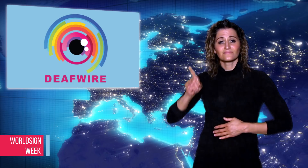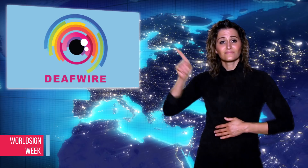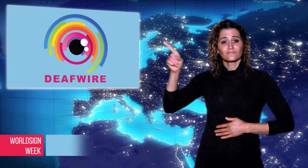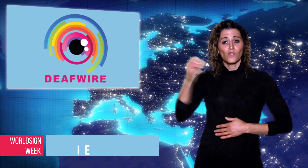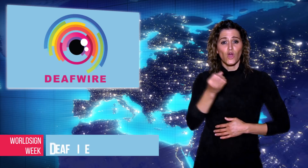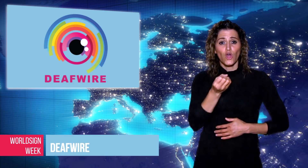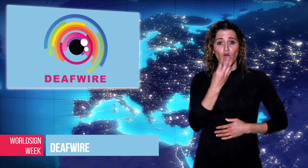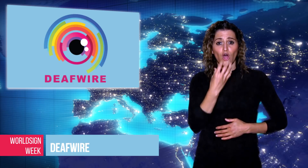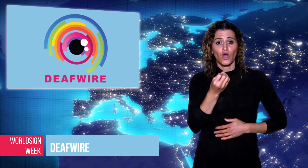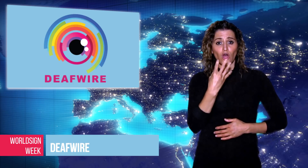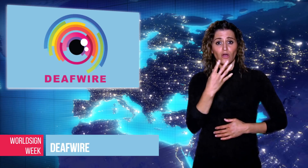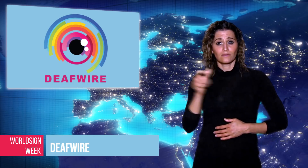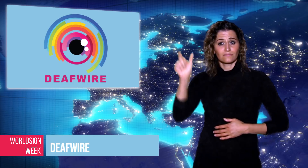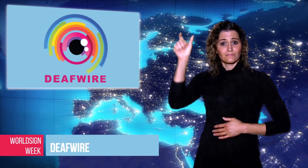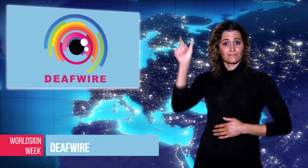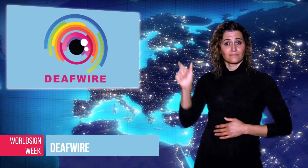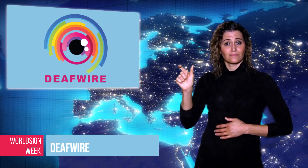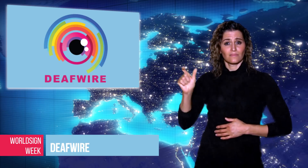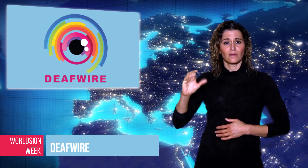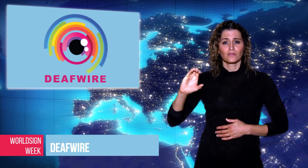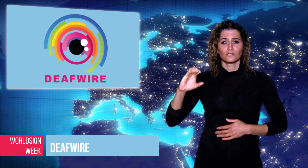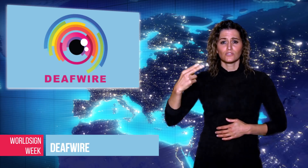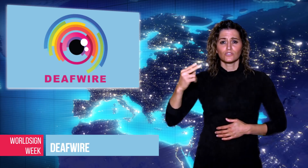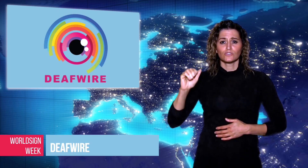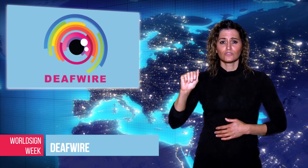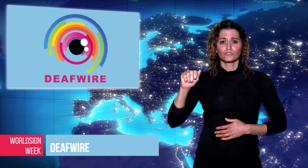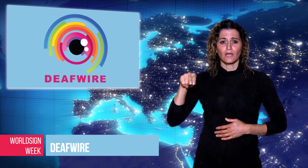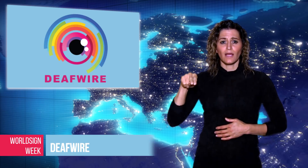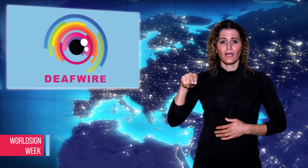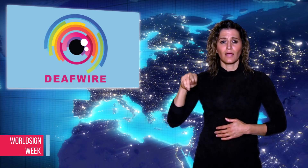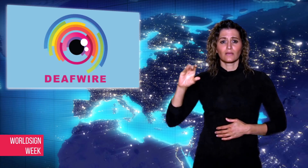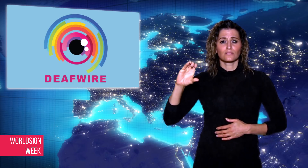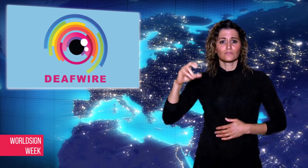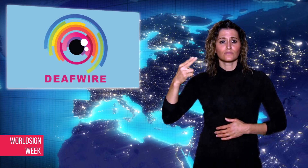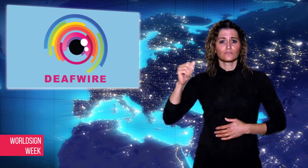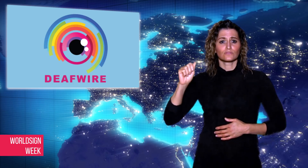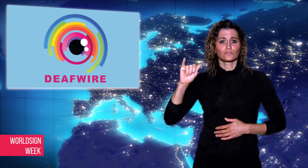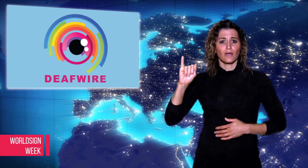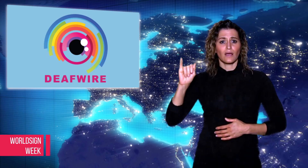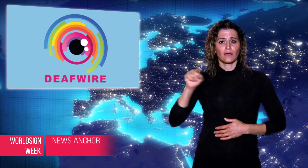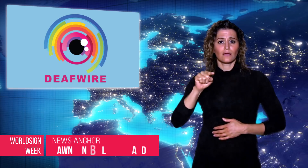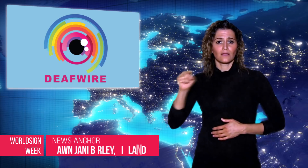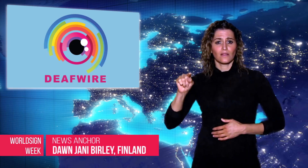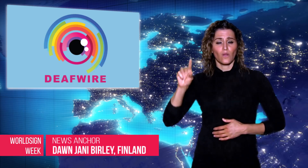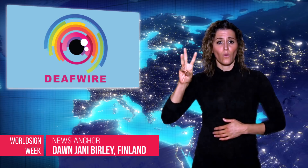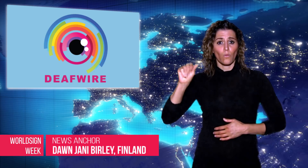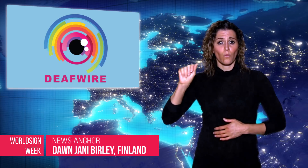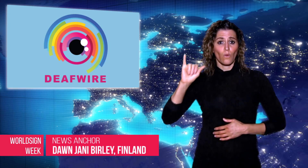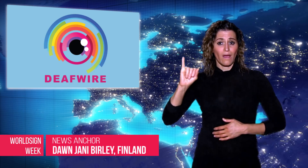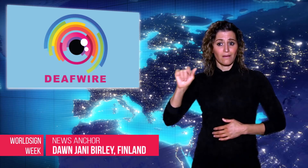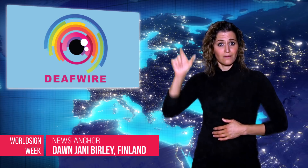Dawn: Chan Chai-wai in Hong Kong took